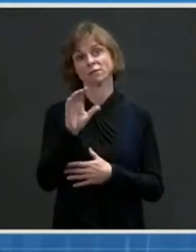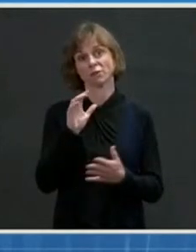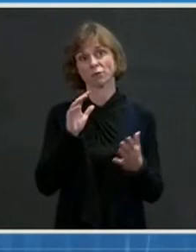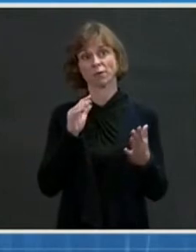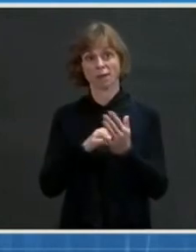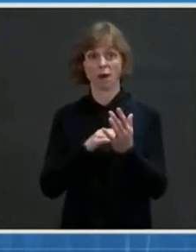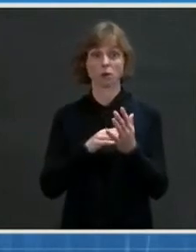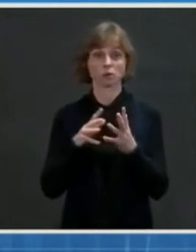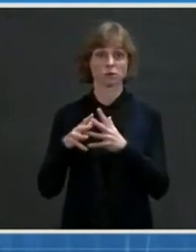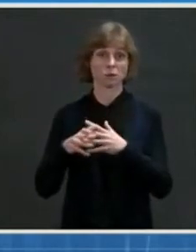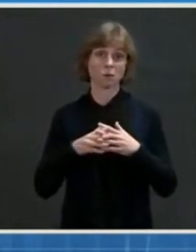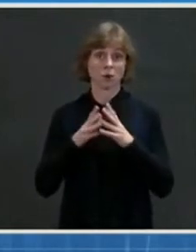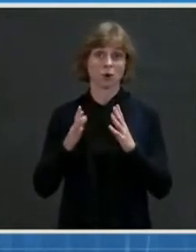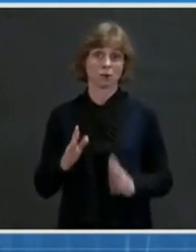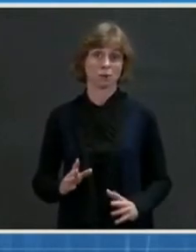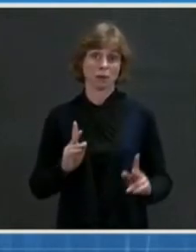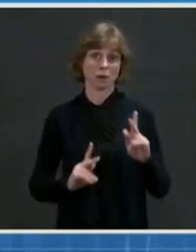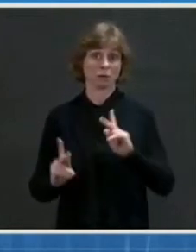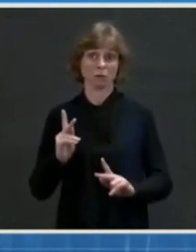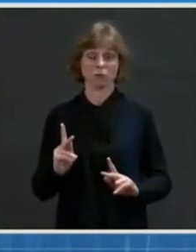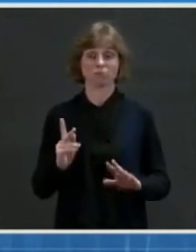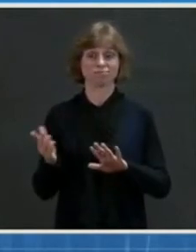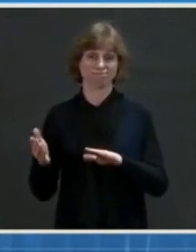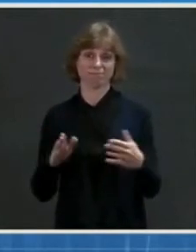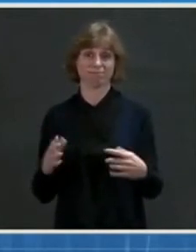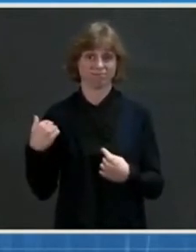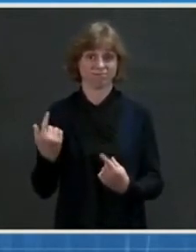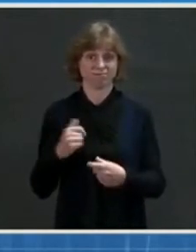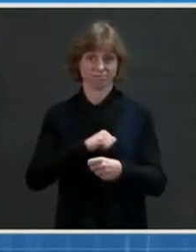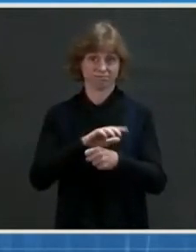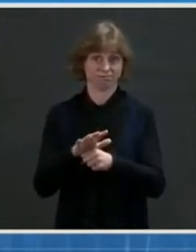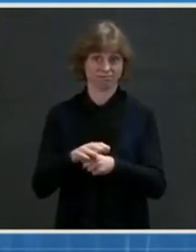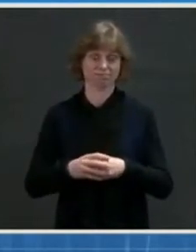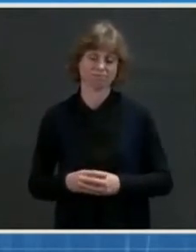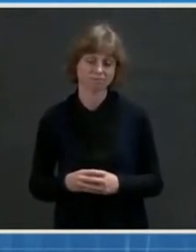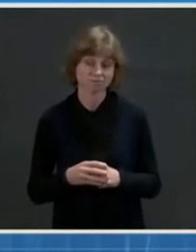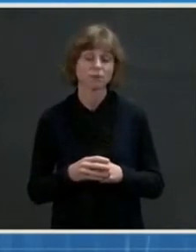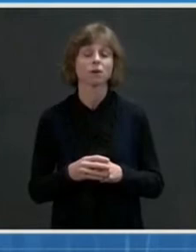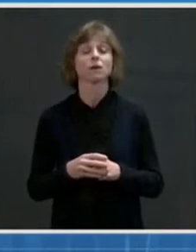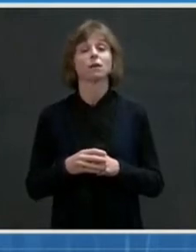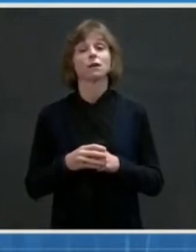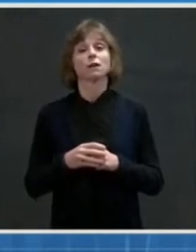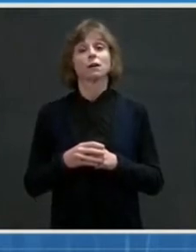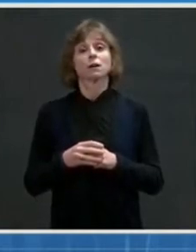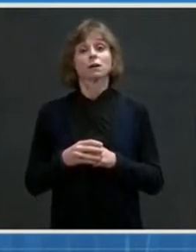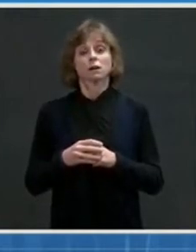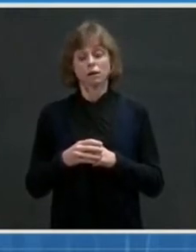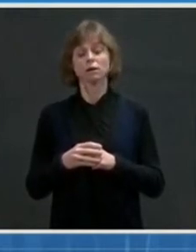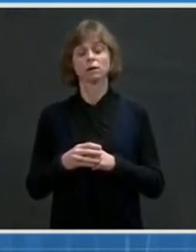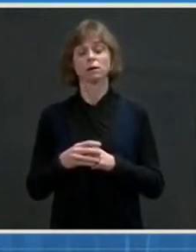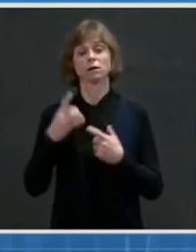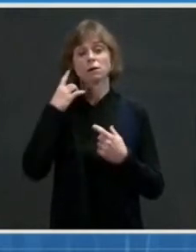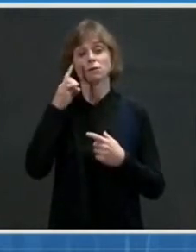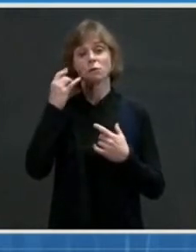NOTE, WE'RE NEARING 500,000 AMERICANS WHO LOST THEIR LIVES FROM COVID-19.